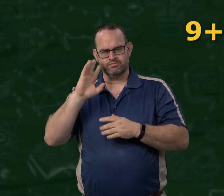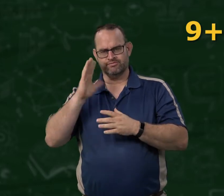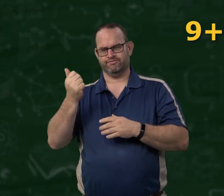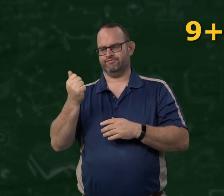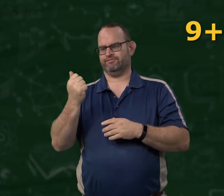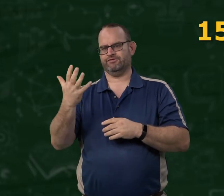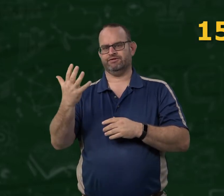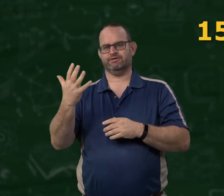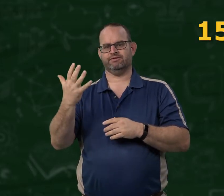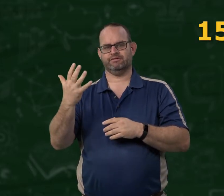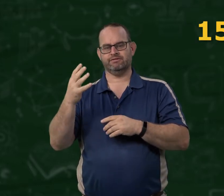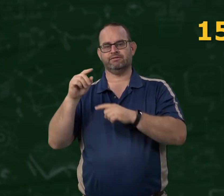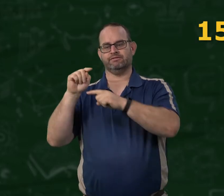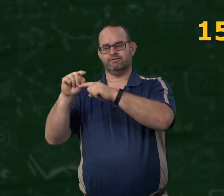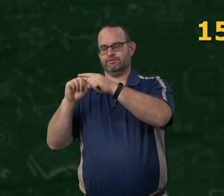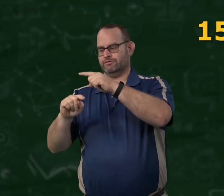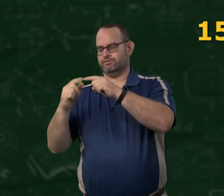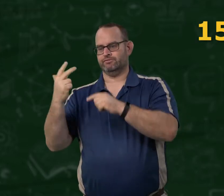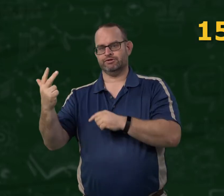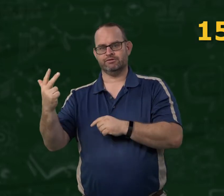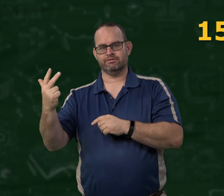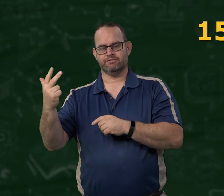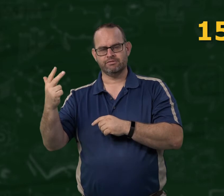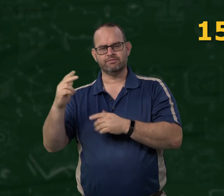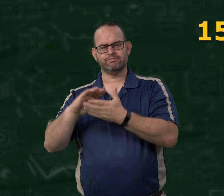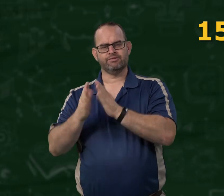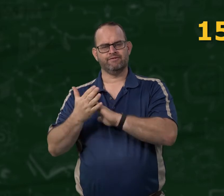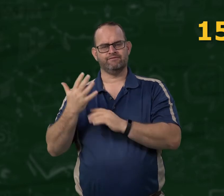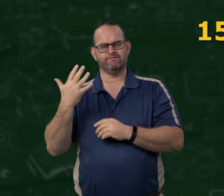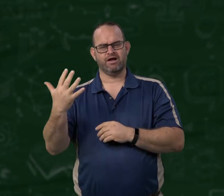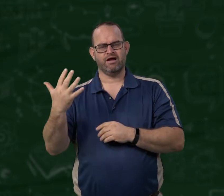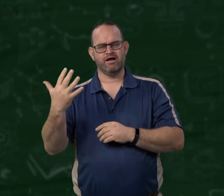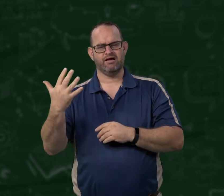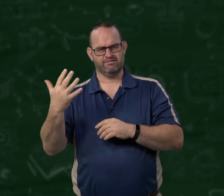which is 15, and then divided by 3 which is 5.